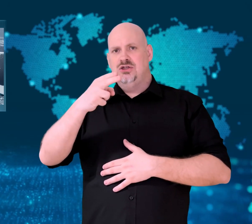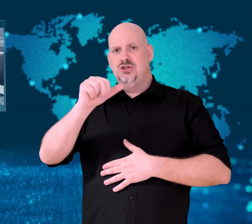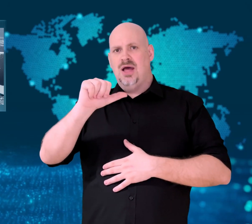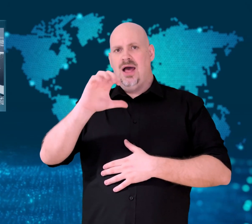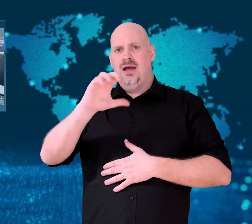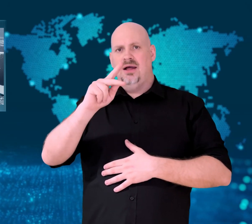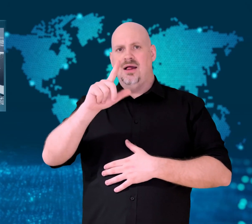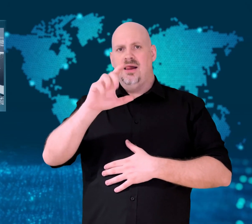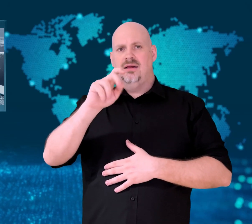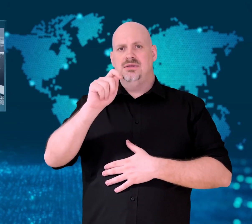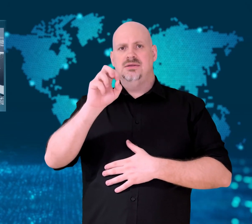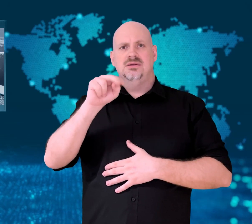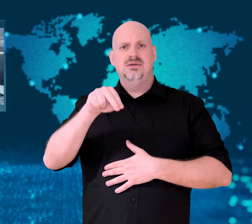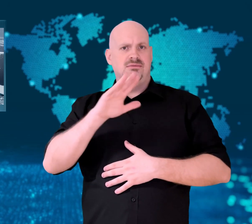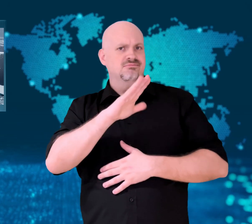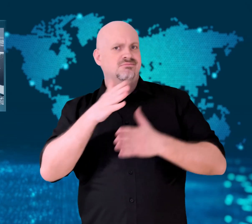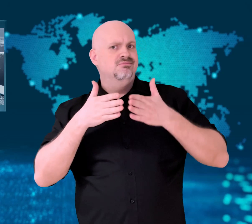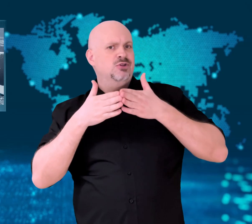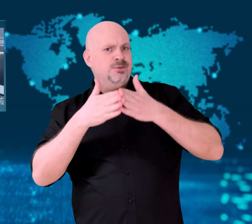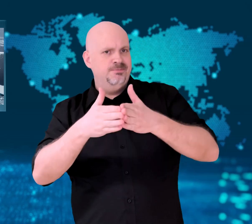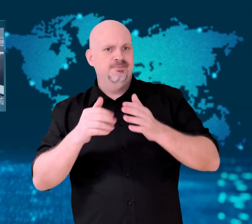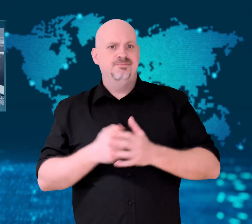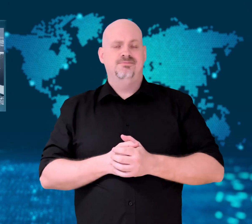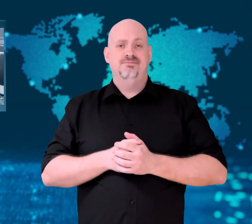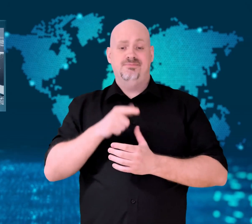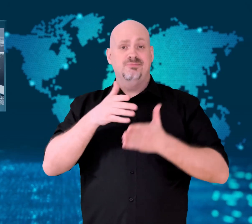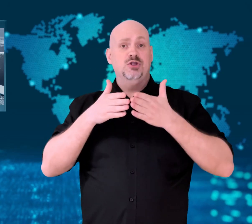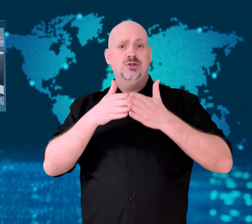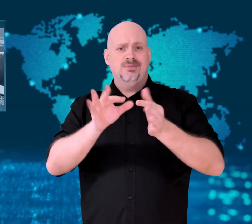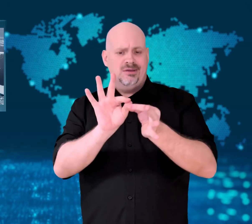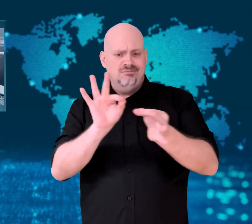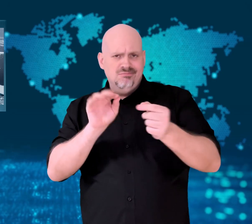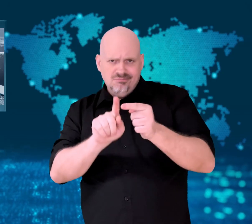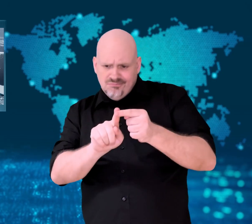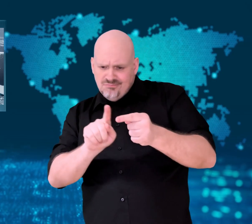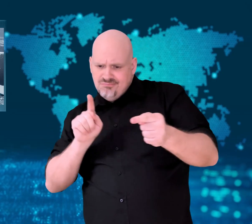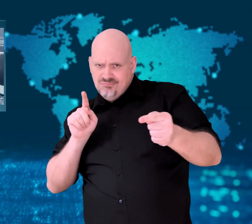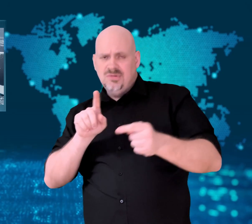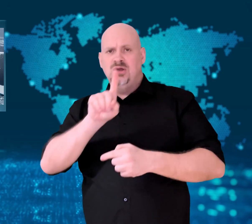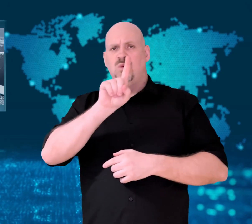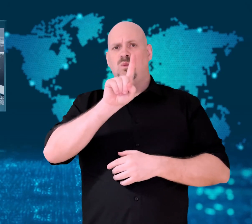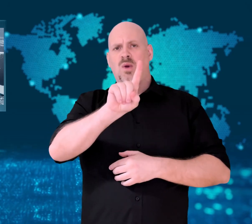It was a 144-foot, 3-masted wooden ship